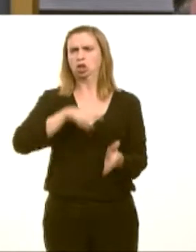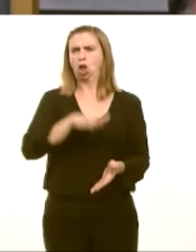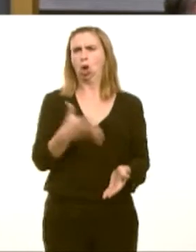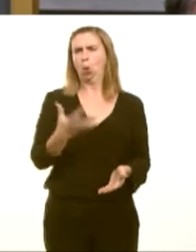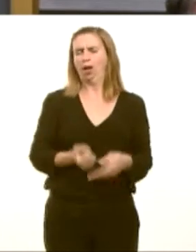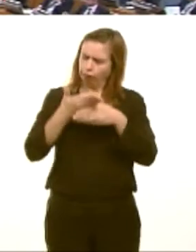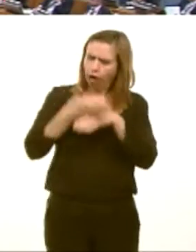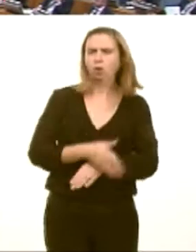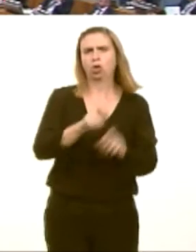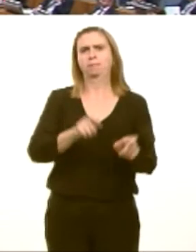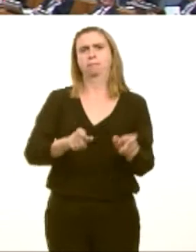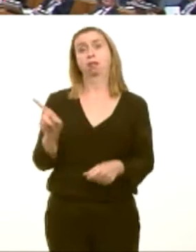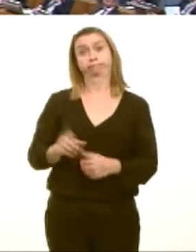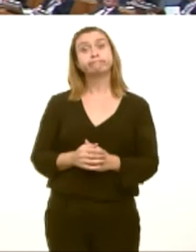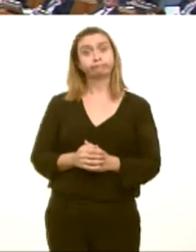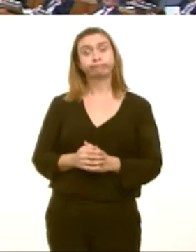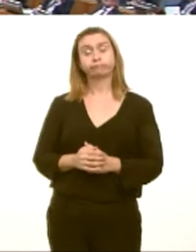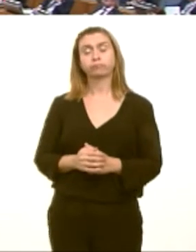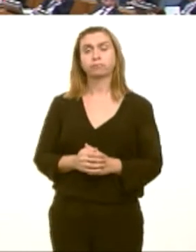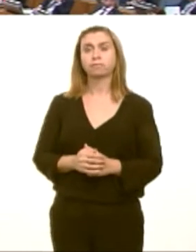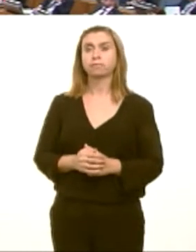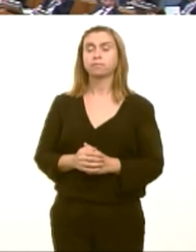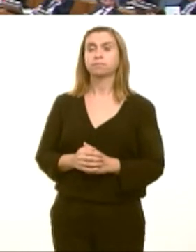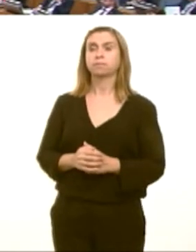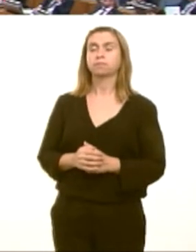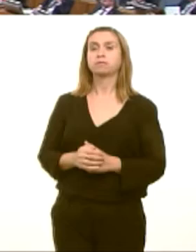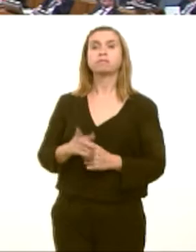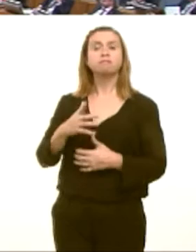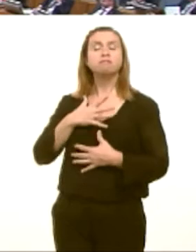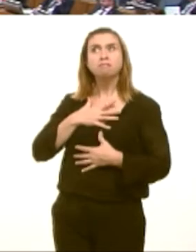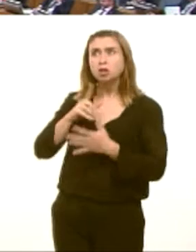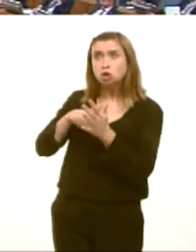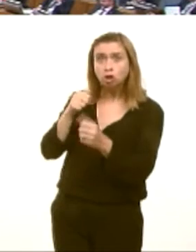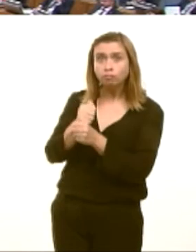Mohammad Asghar: Iím really surprised to hear John Griffiths talking about poverty.